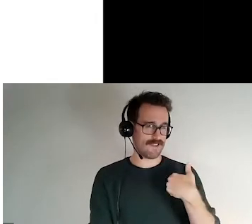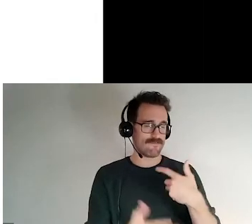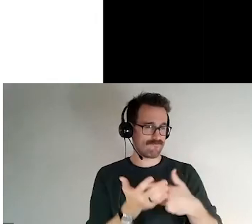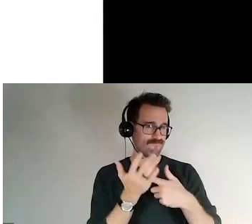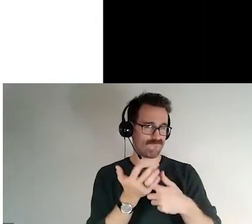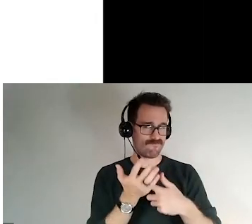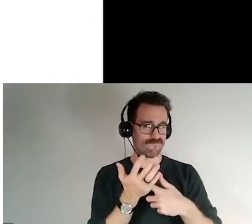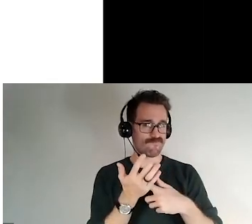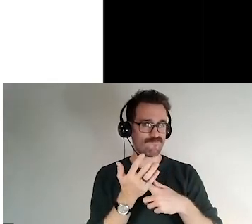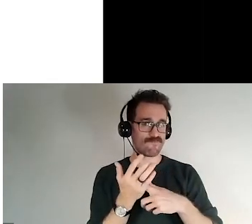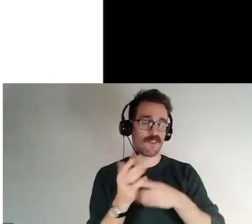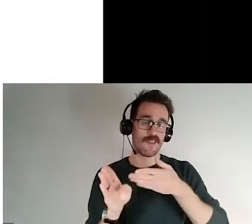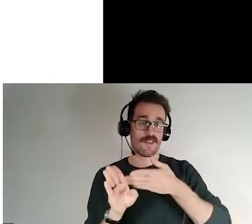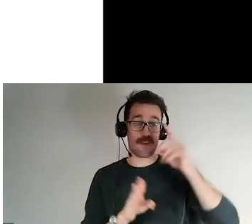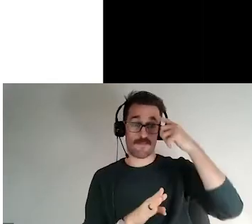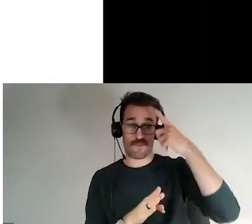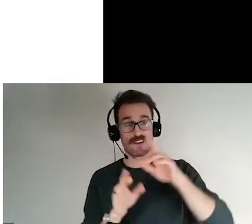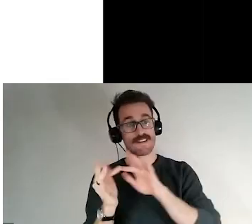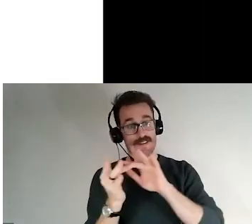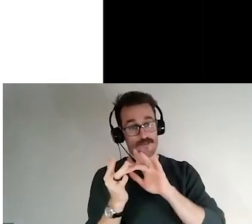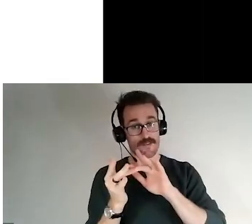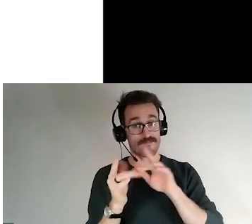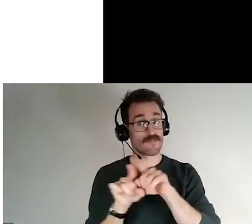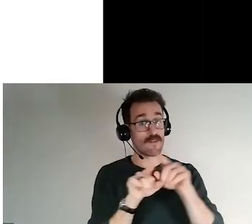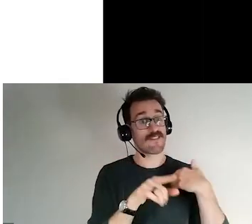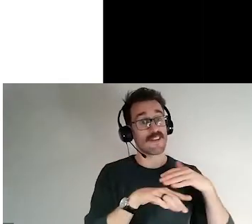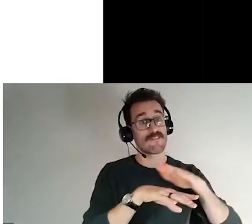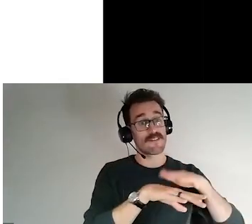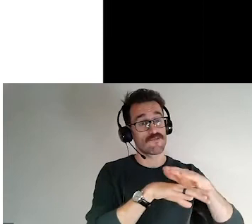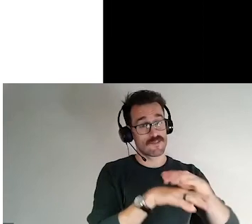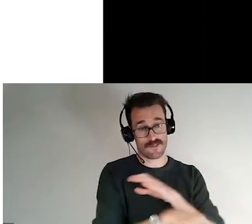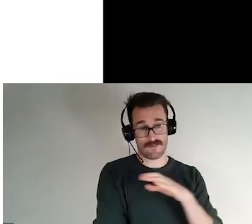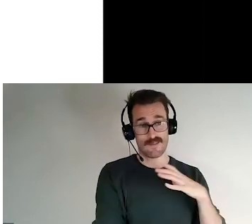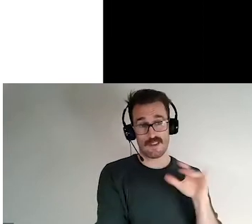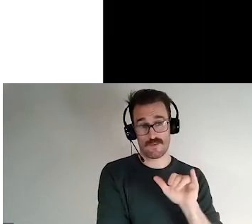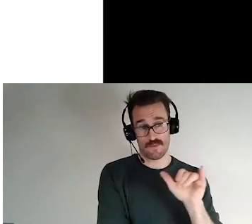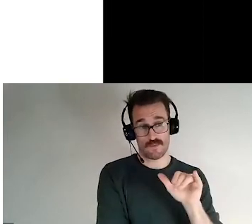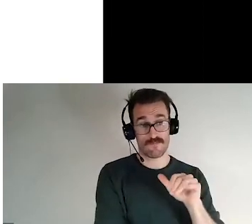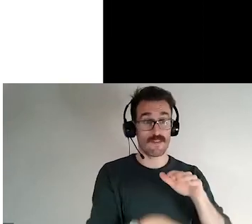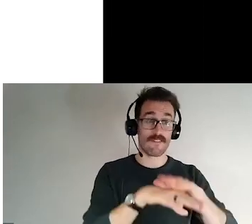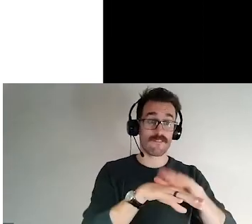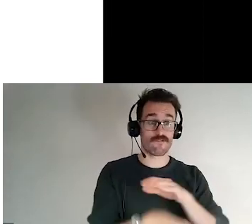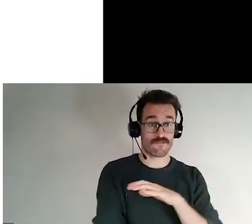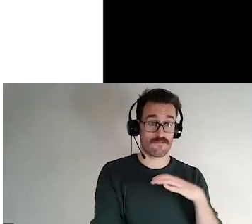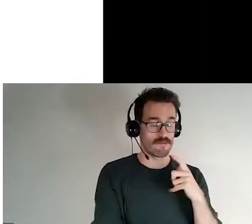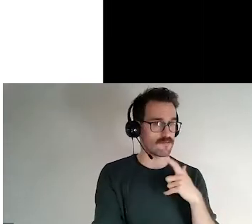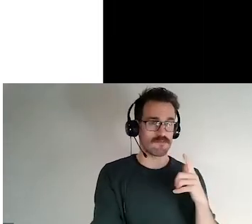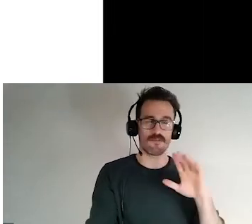but we also do this with an advisory committee. Our advisory committee is full of really amazing